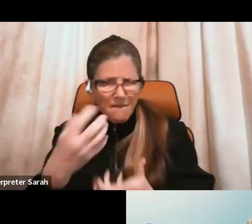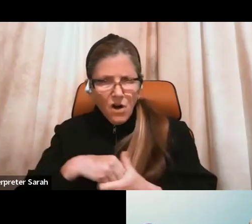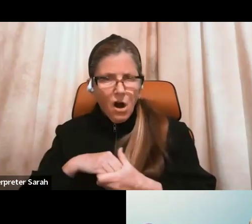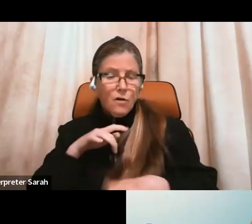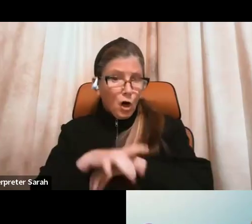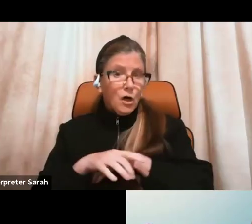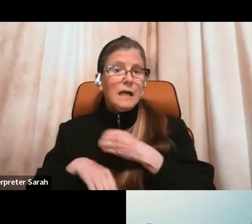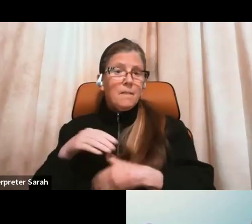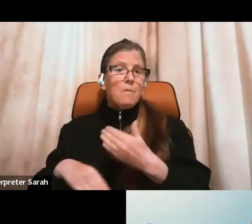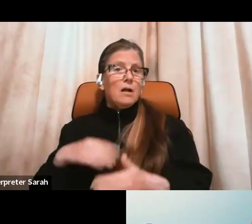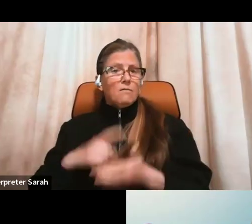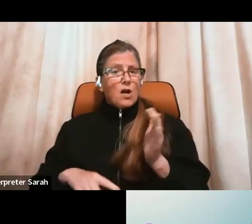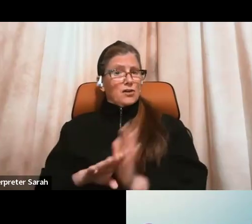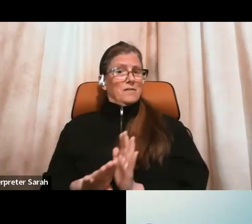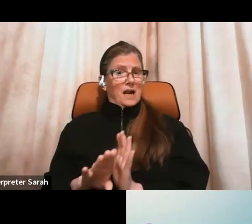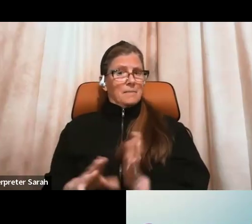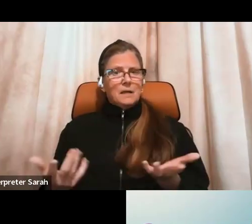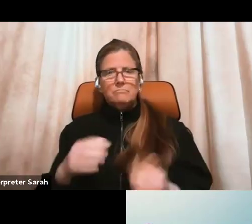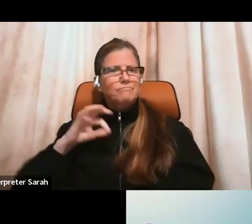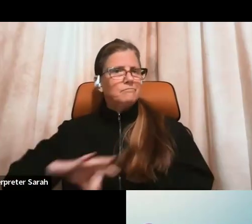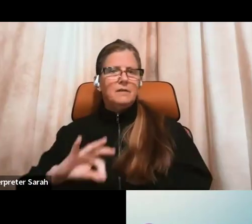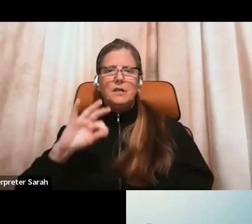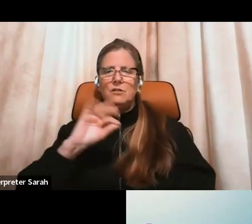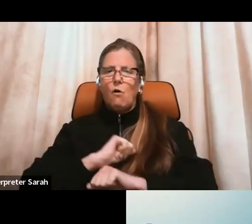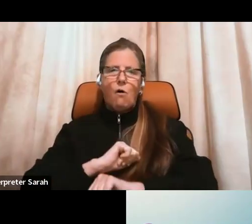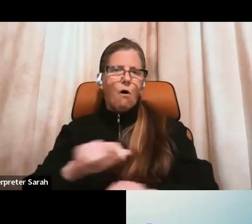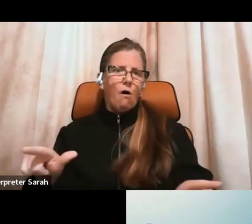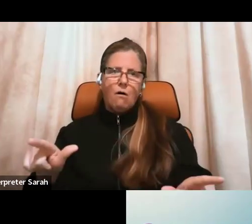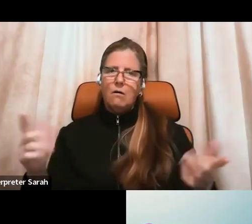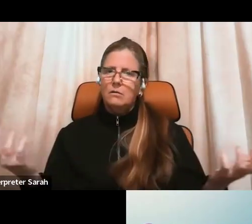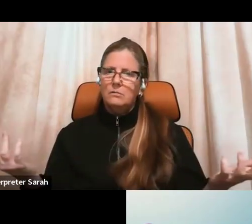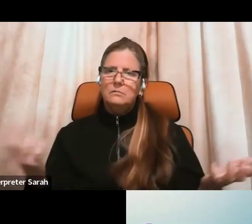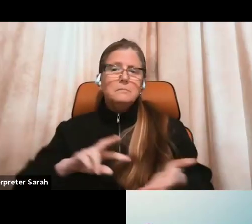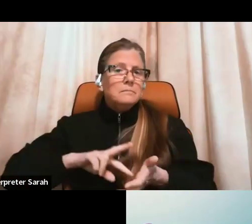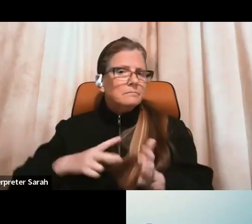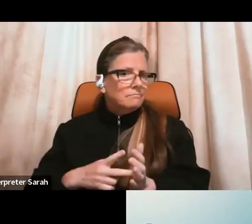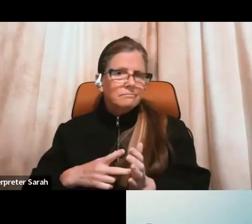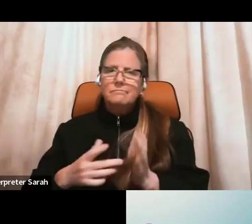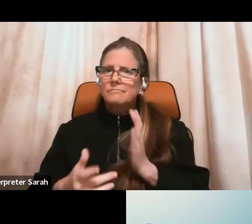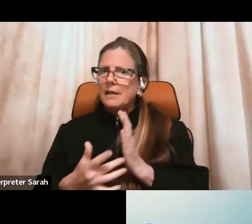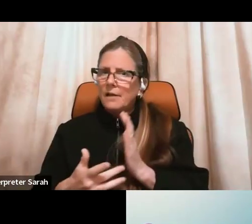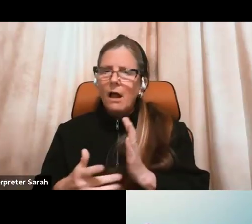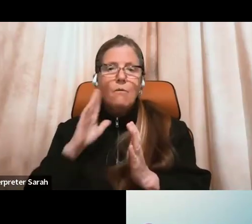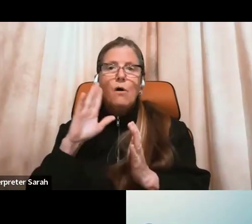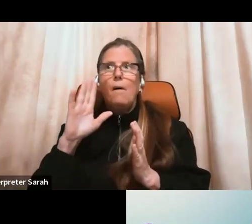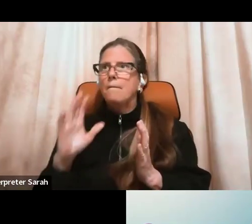it benefits everyone. It makes your technology more useful for the broader population.